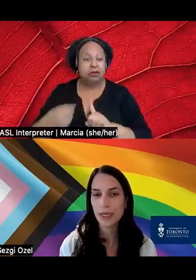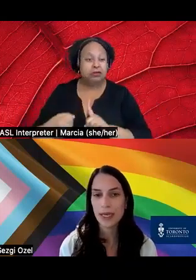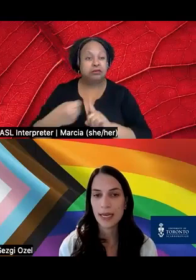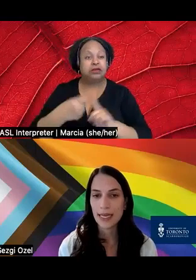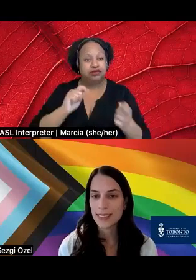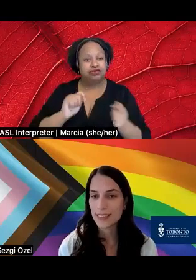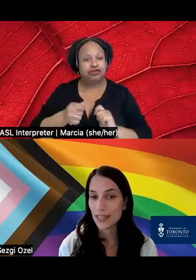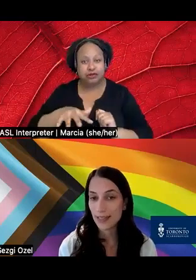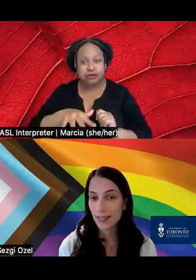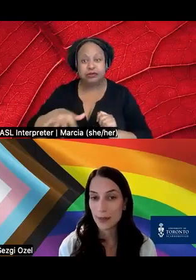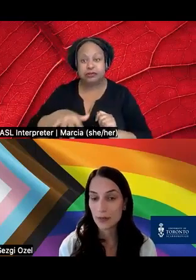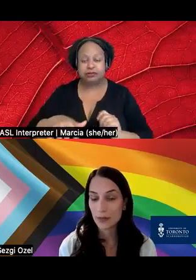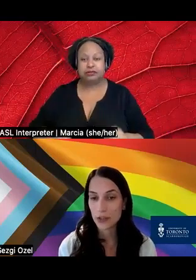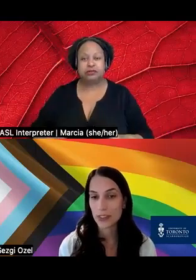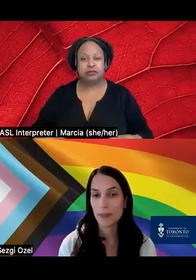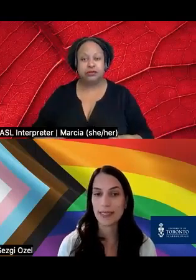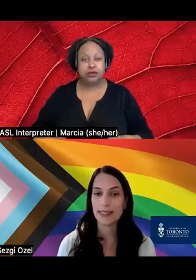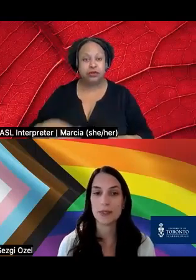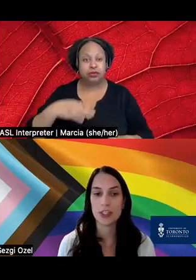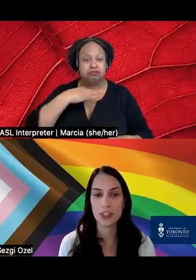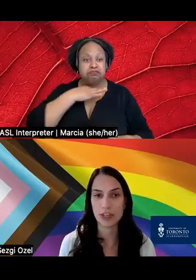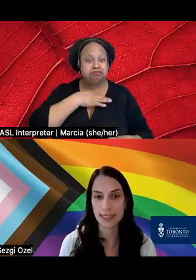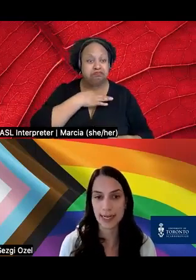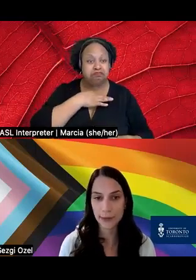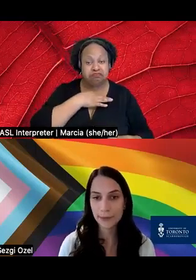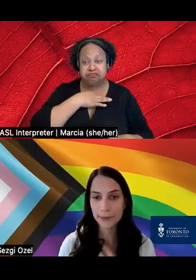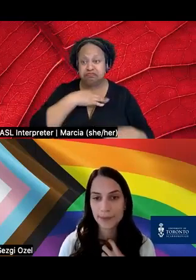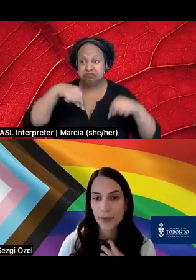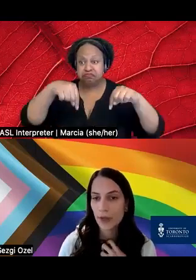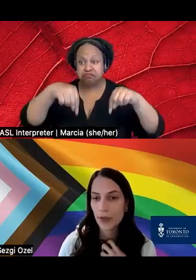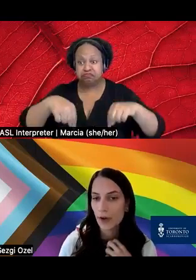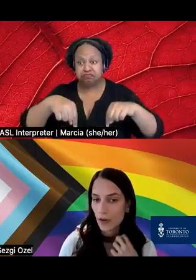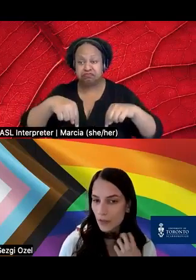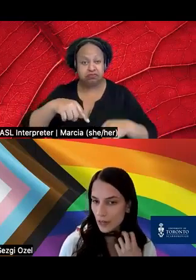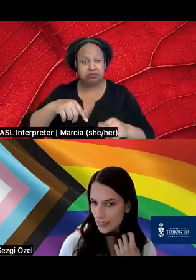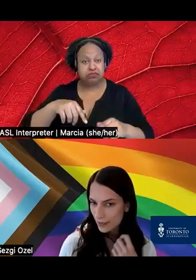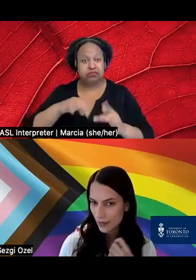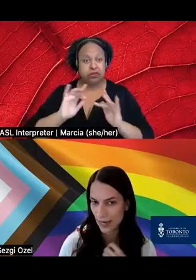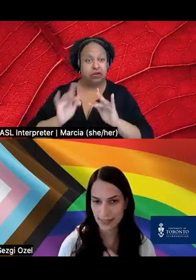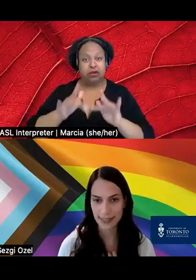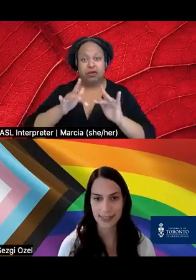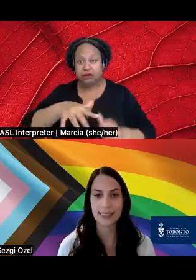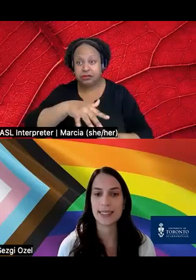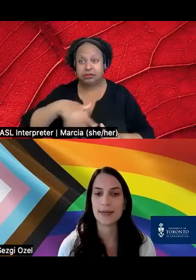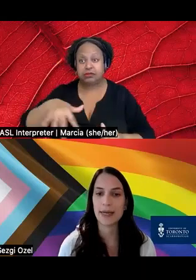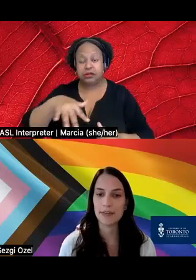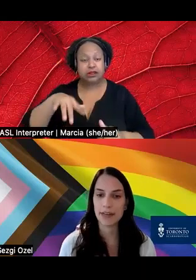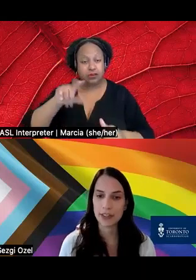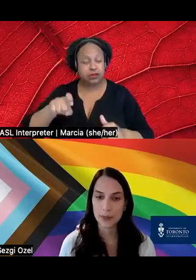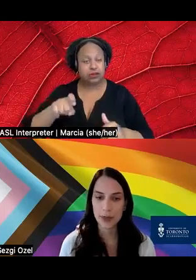Is there anything about the virtual space that we should address now? Are there any other access needs that might affect your